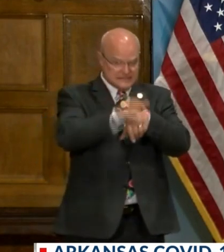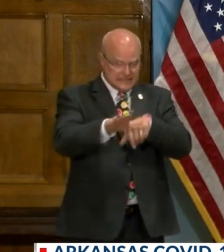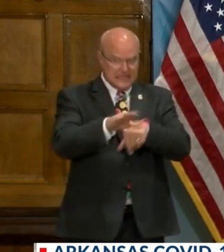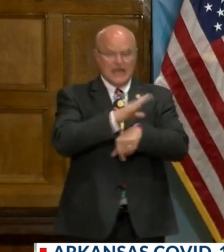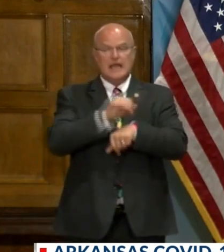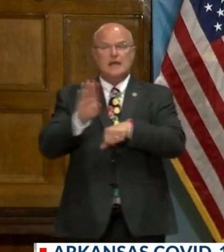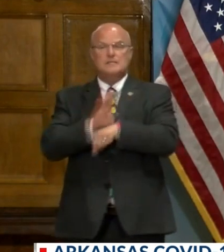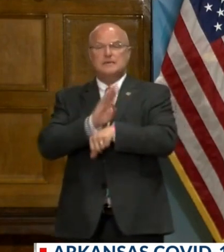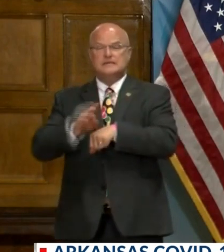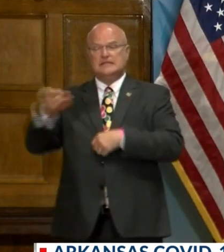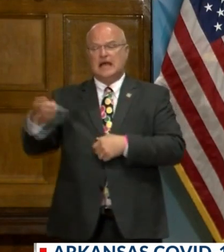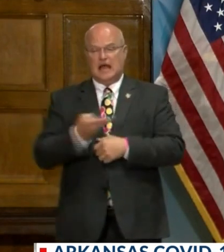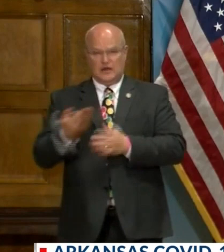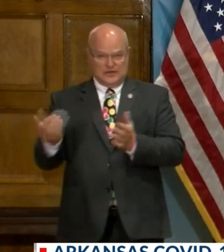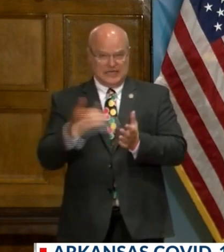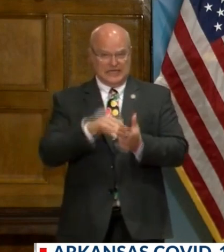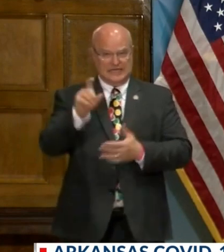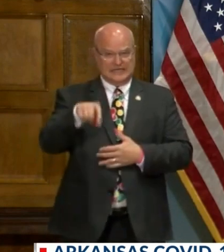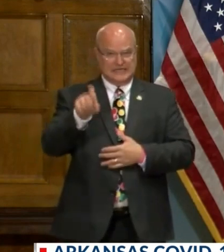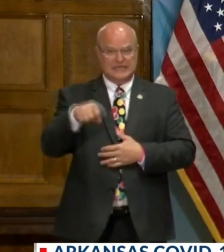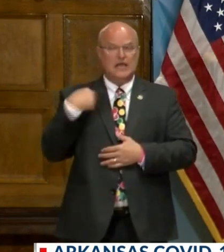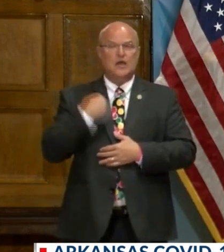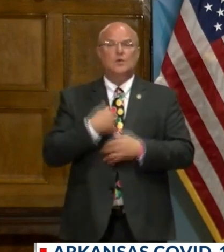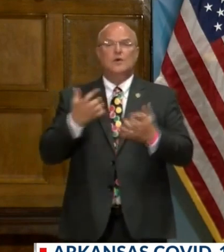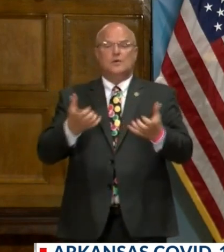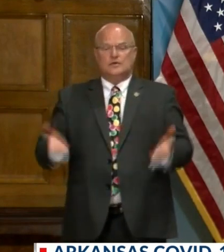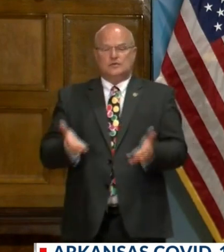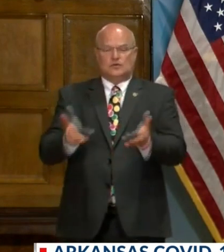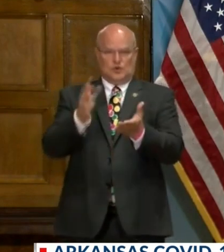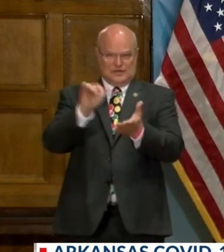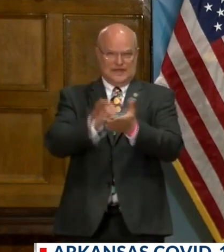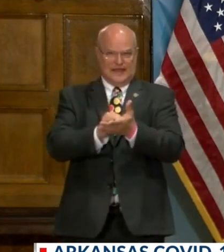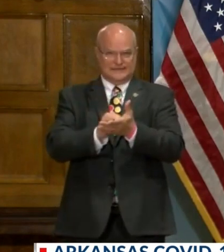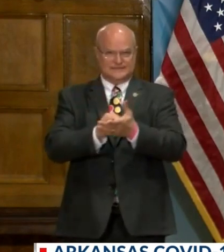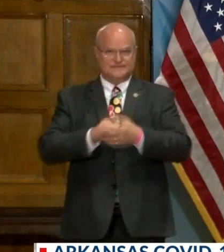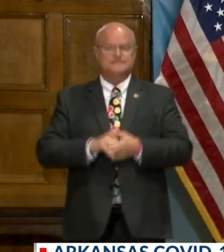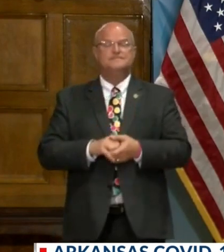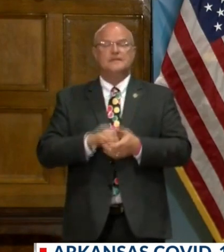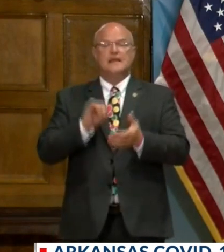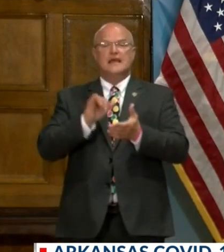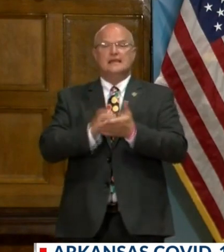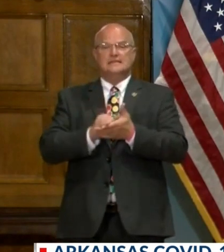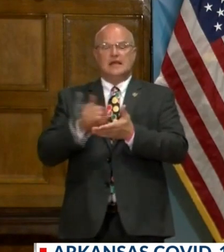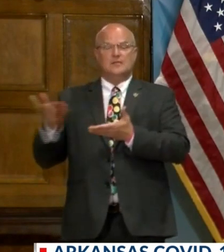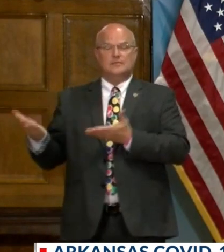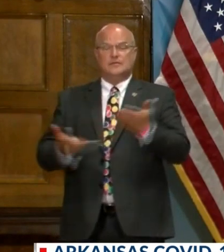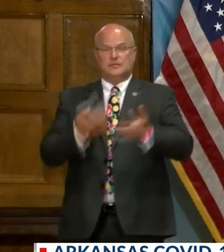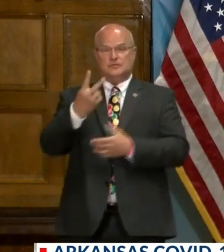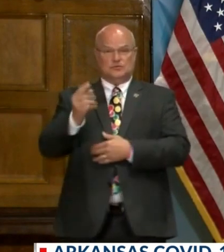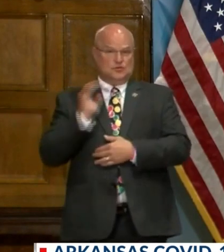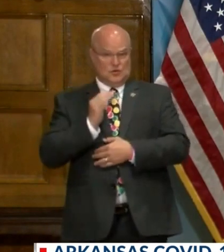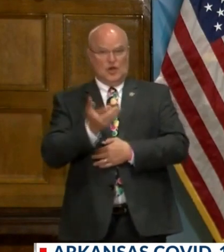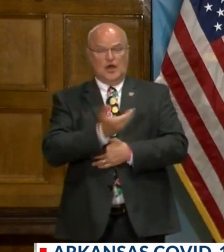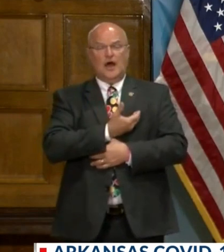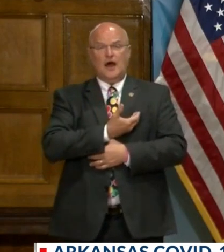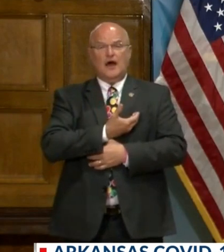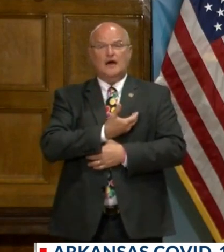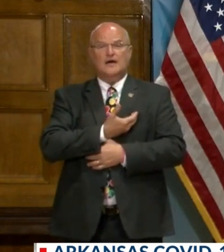UNEMPLOYED NOW VERSUS TWO MONTHS AGO. THAT SHOWS NEED TO GET RELIEF TO THEM AND THAT BUSINESSES NEED TO BE HIRING